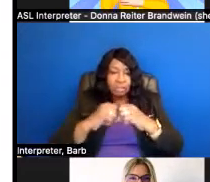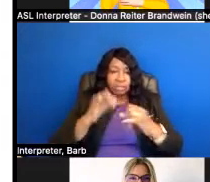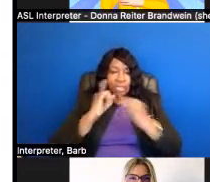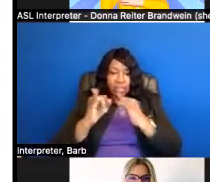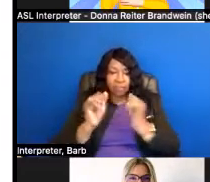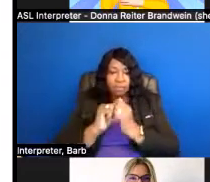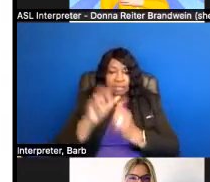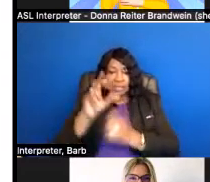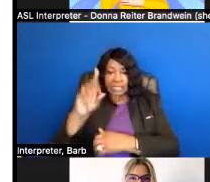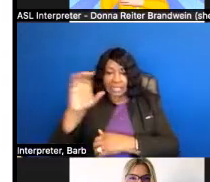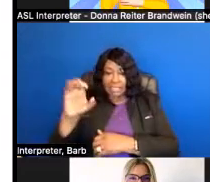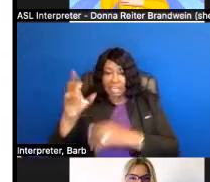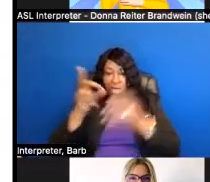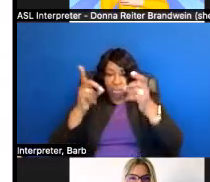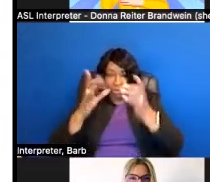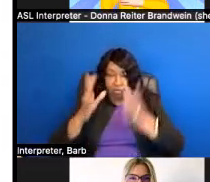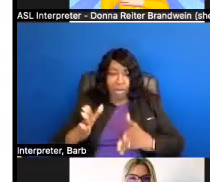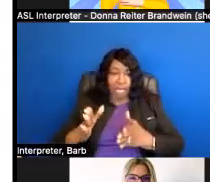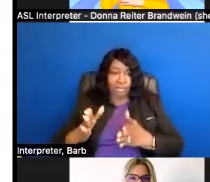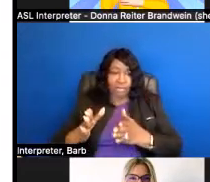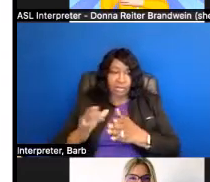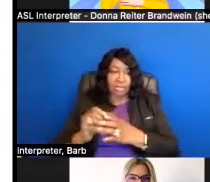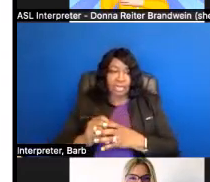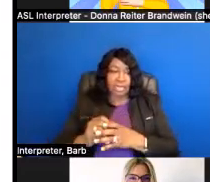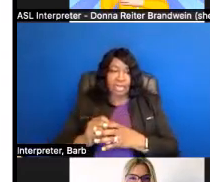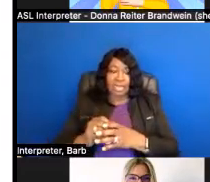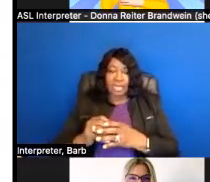And I did not, just to clarify,